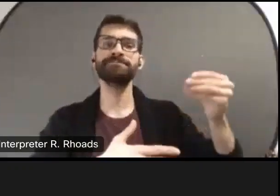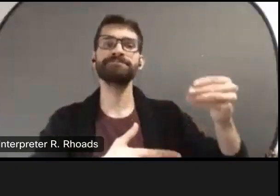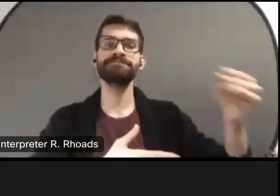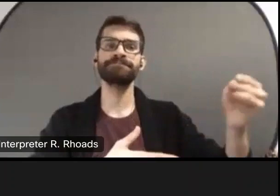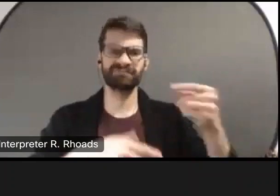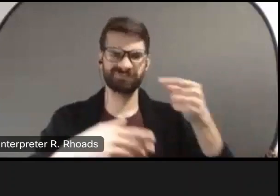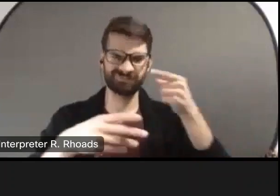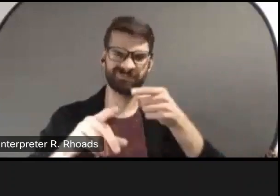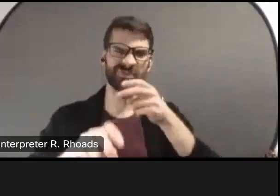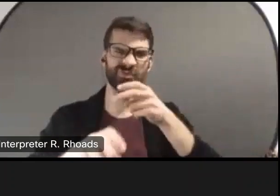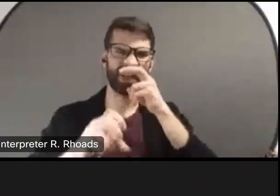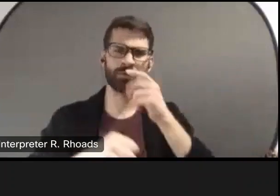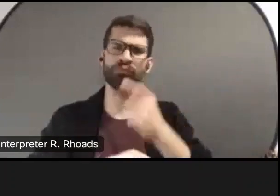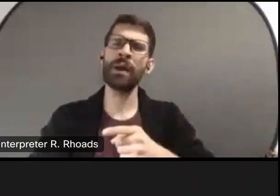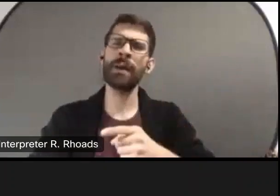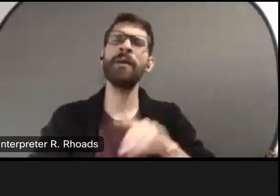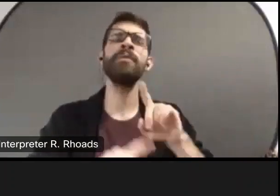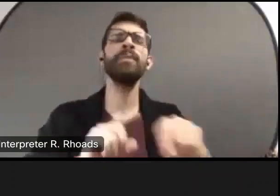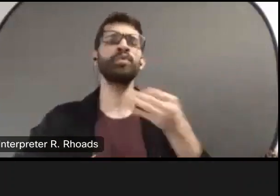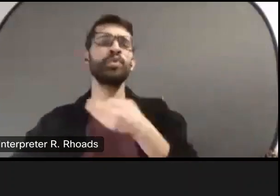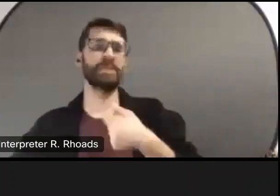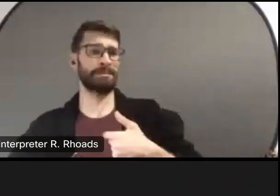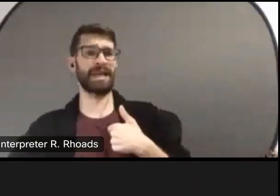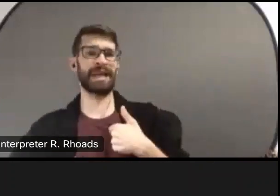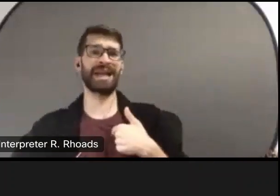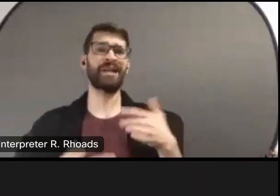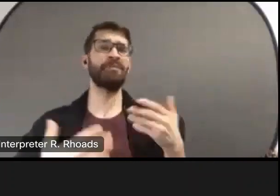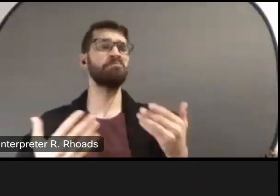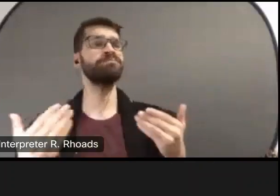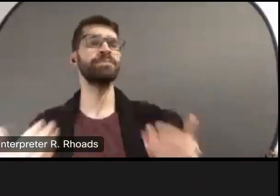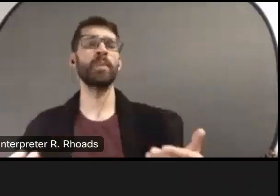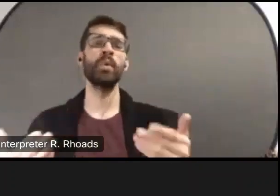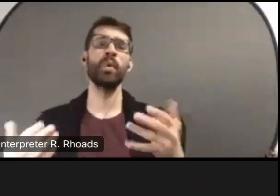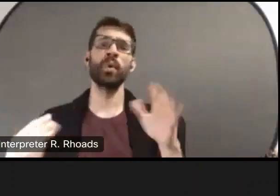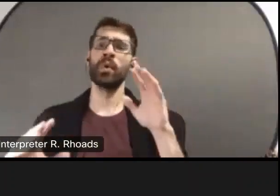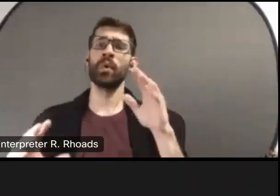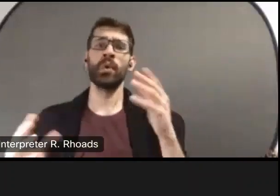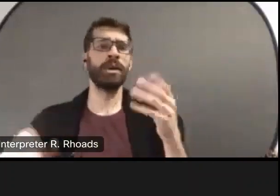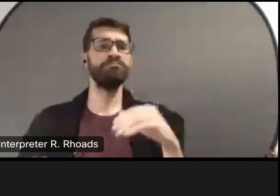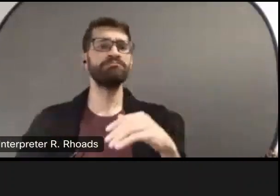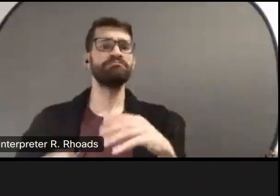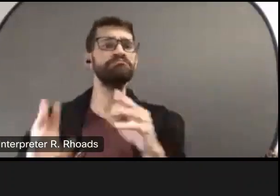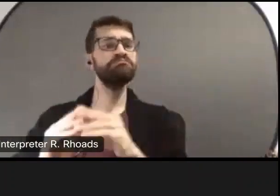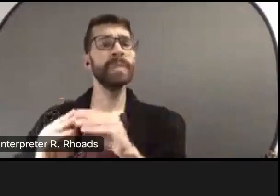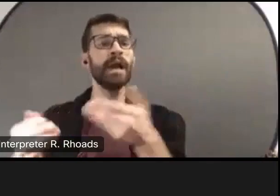greet so that I can meet the constituents that I represent that are in my boundary.